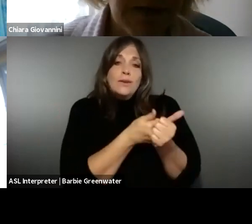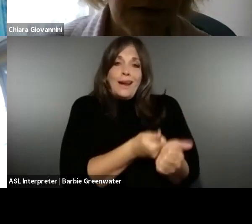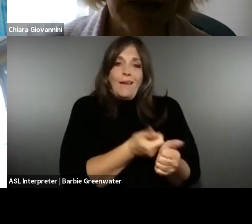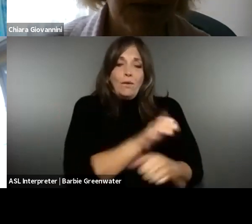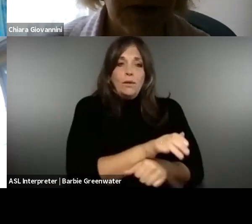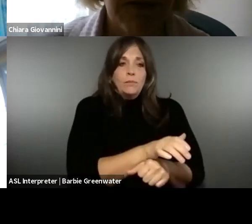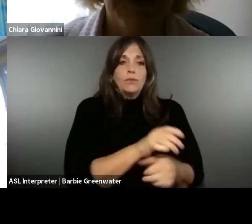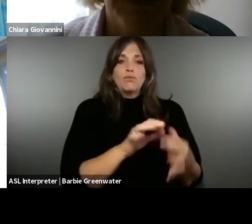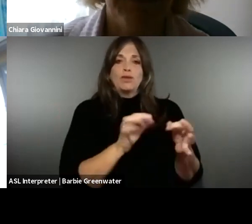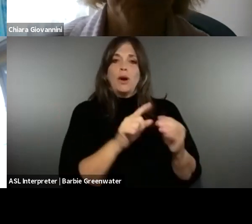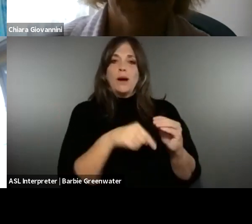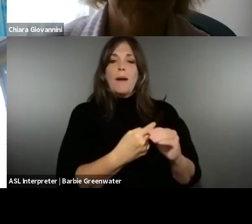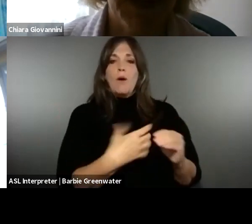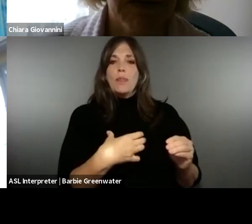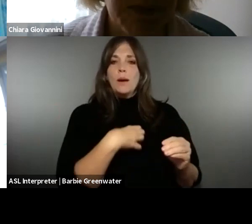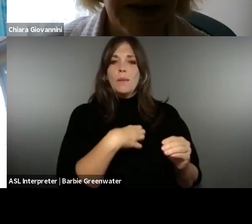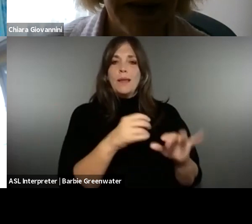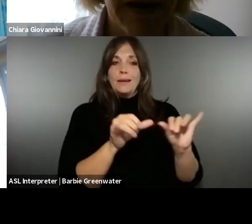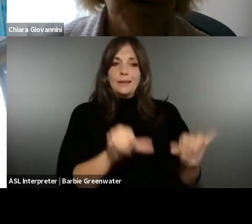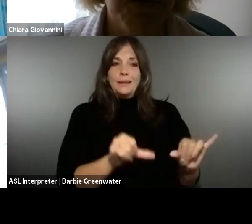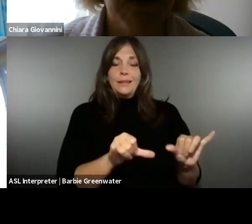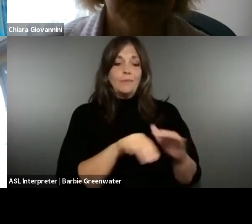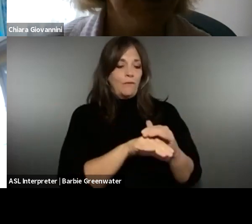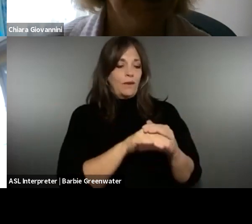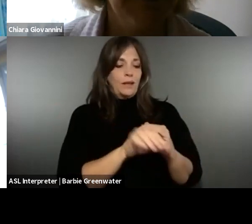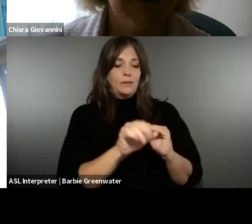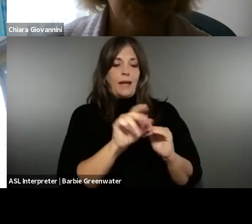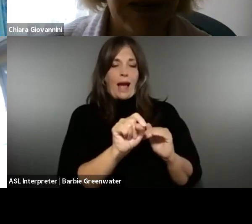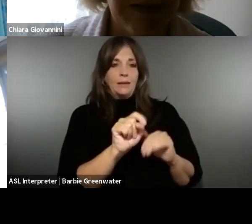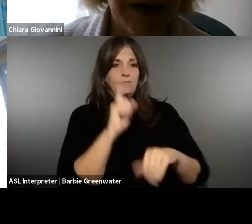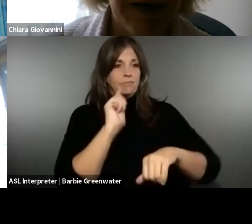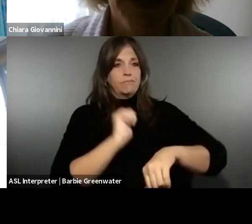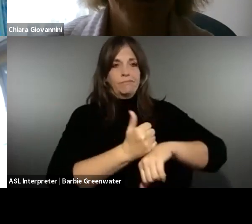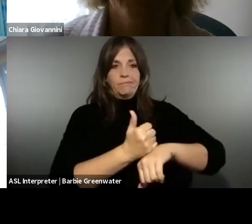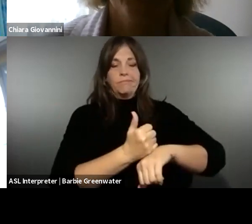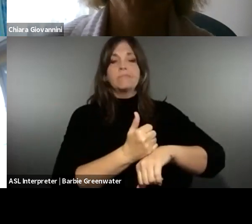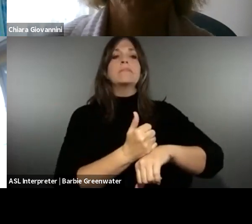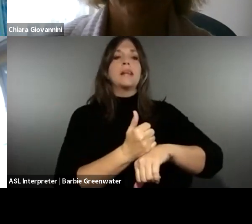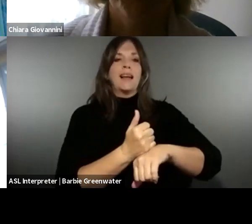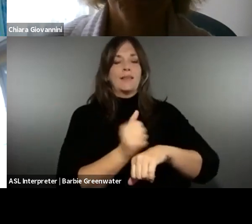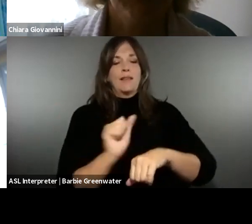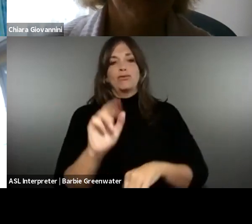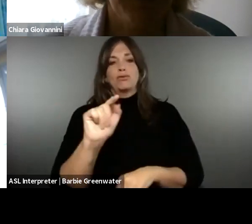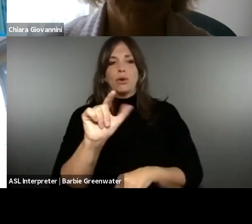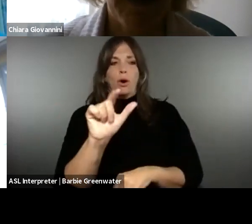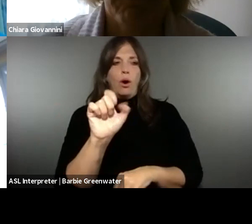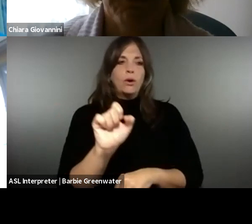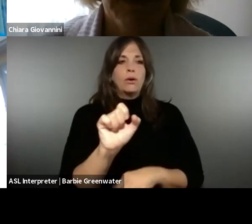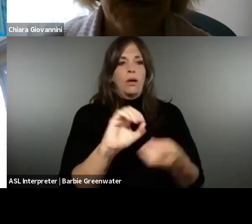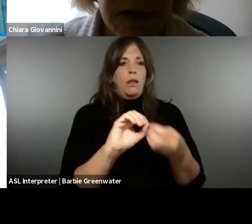Inma explained the role of the market and so forth. We refer to private enforcement when we refer to the complaint